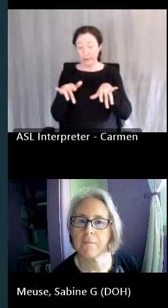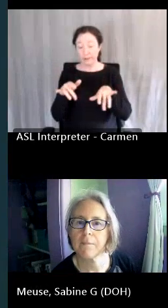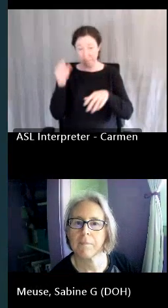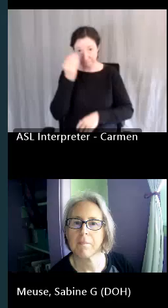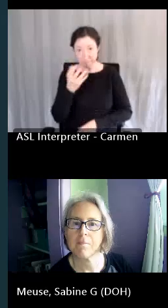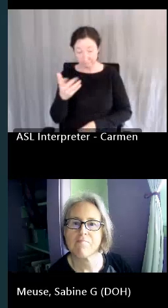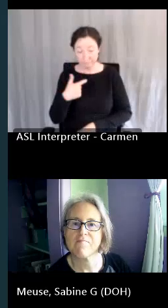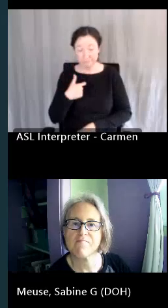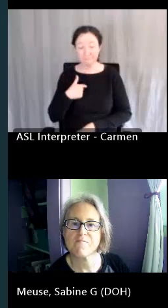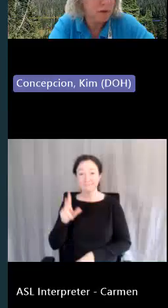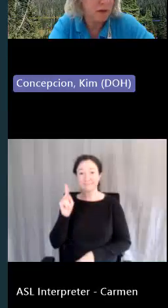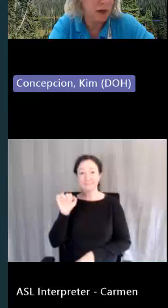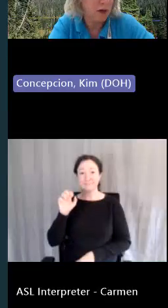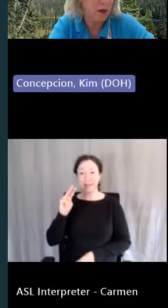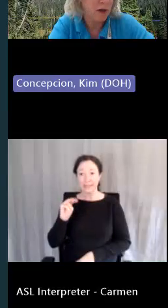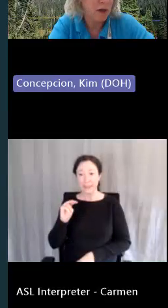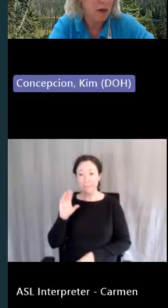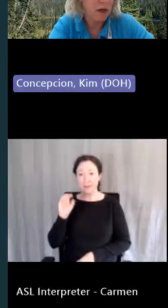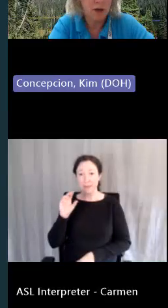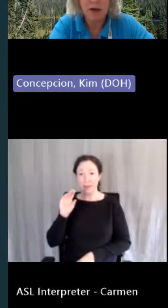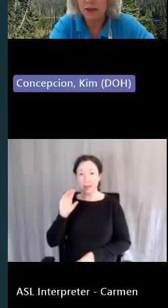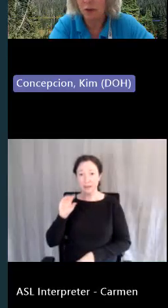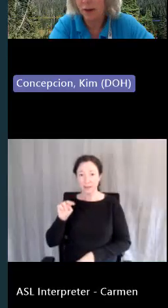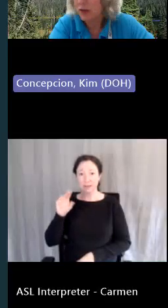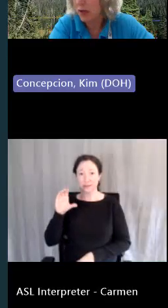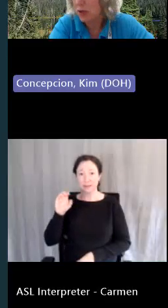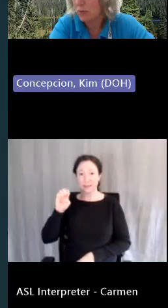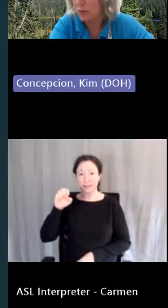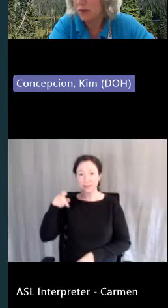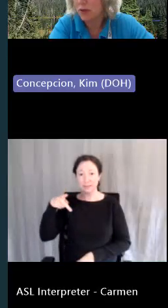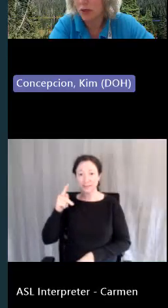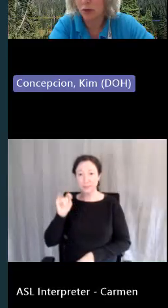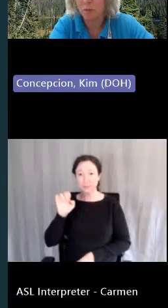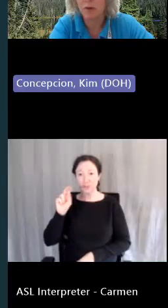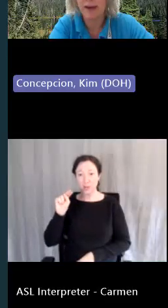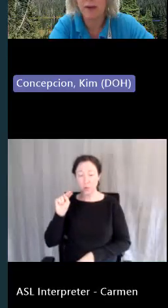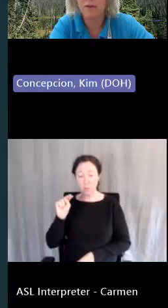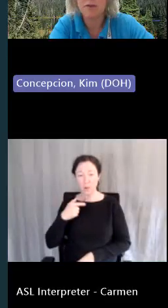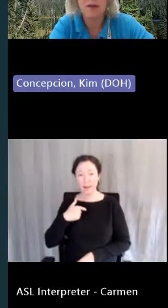My name's Kim Ion. I'm the wellness coordinator here at DOH. I use she her pronouns,